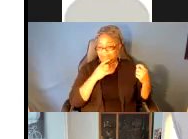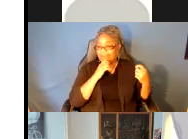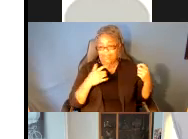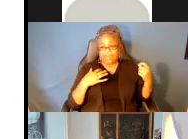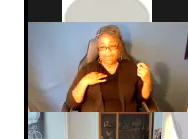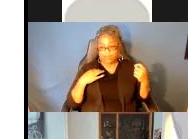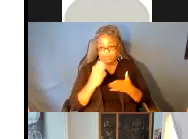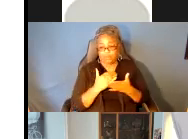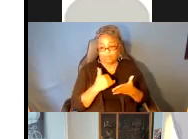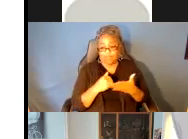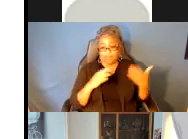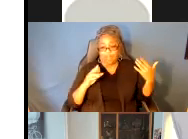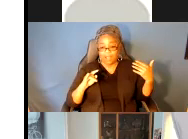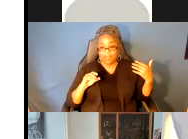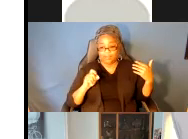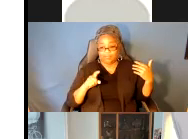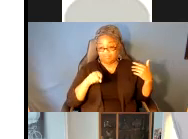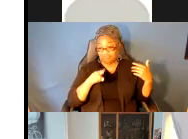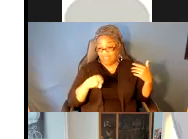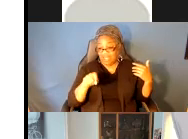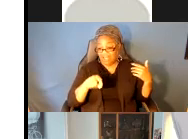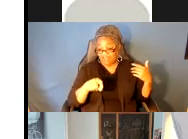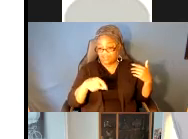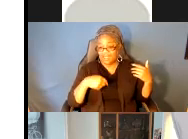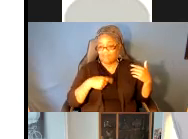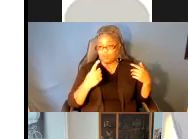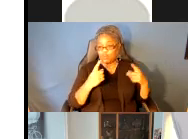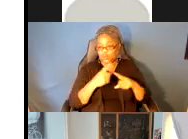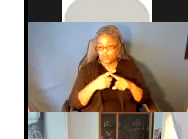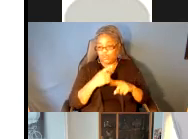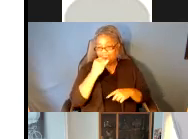and this red X is made up of two thin pencil-like strokes.